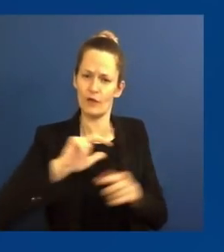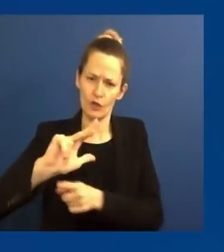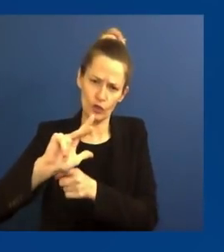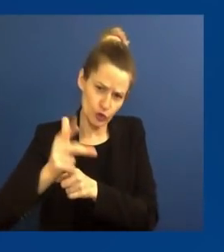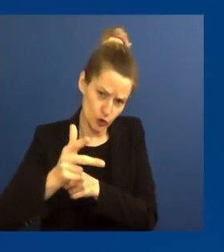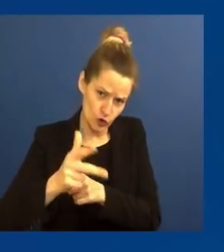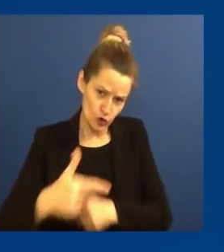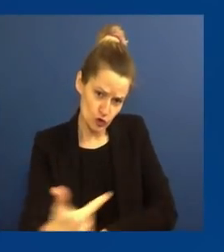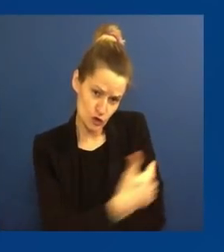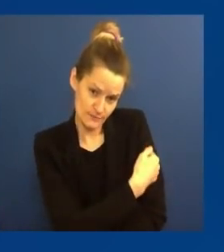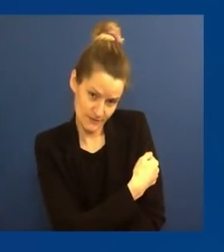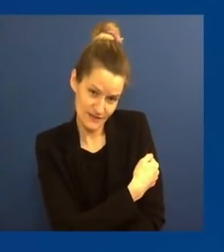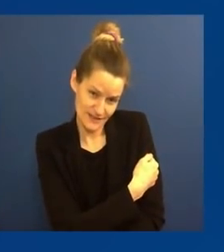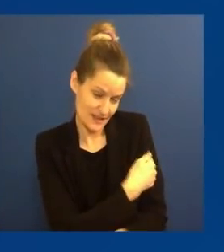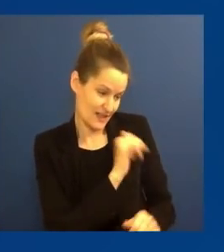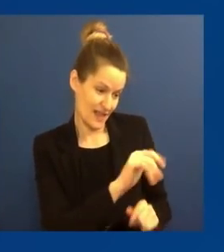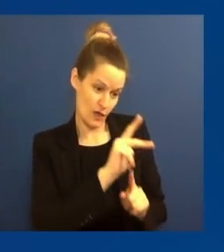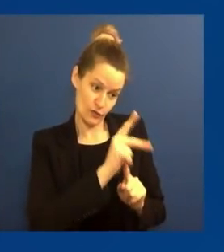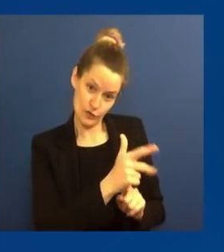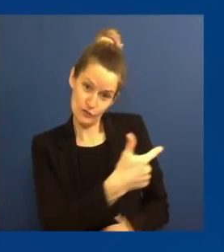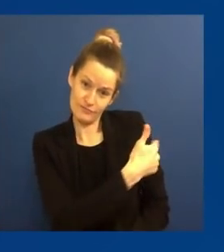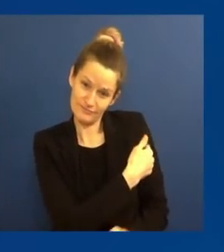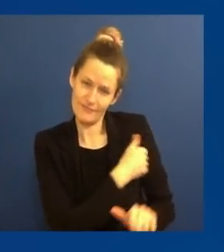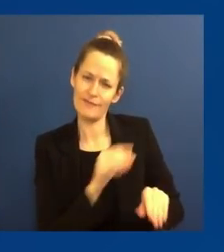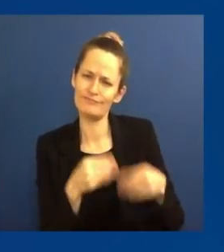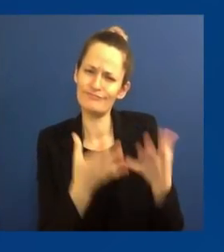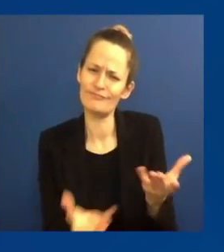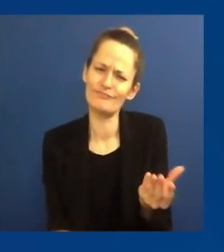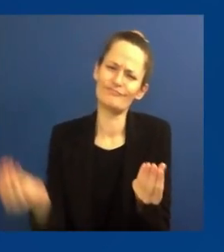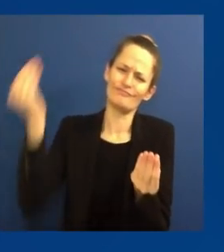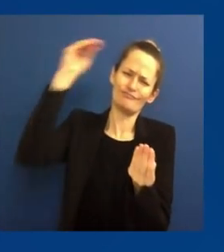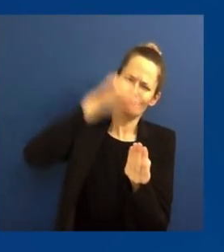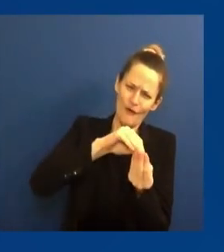against symptomatic COVID-19 disease for both the Omicron variant